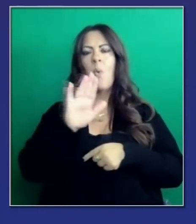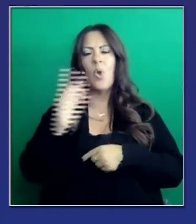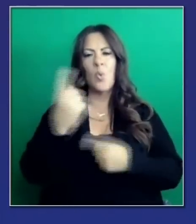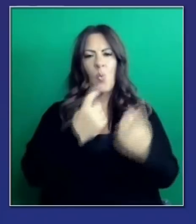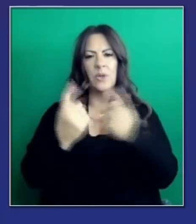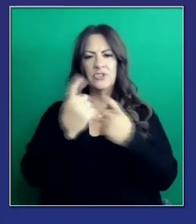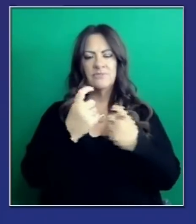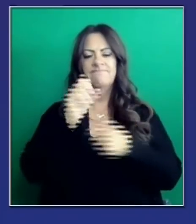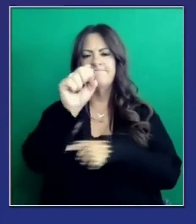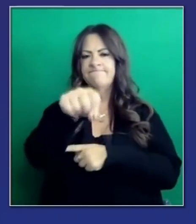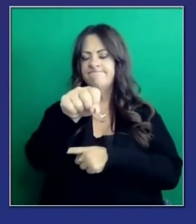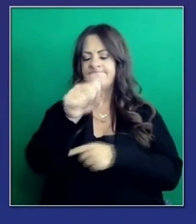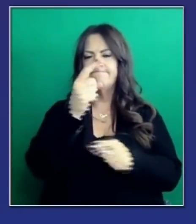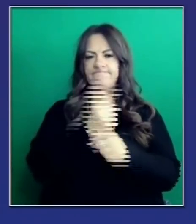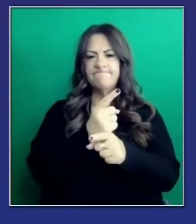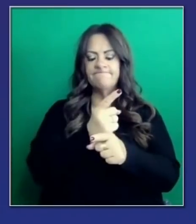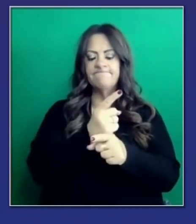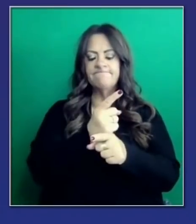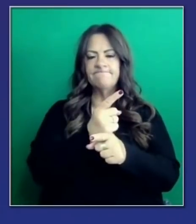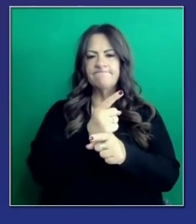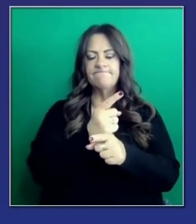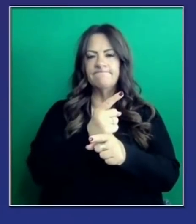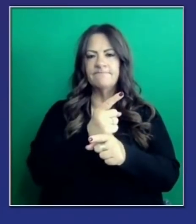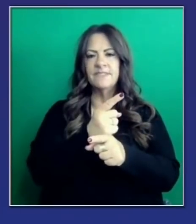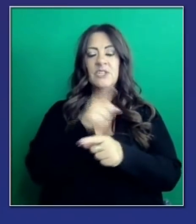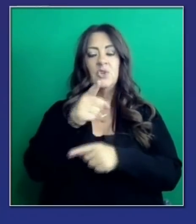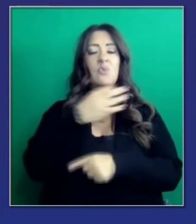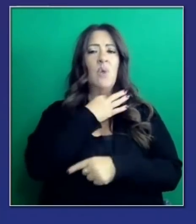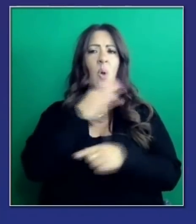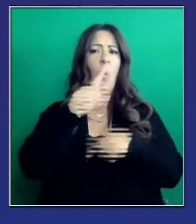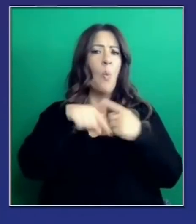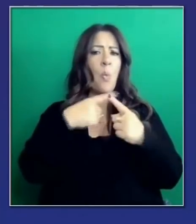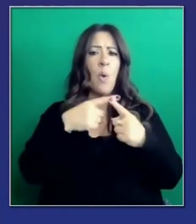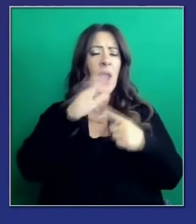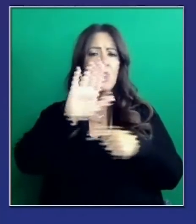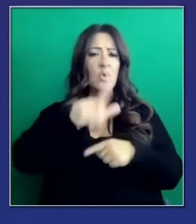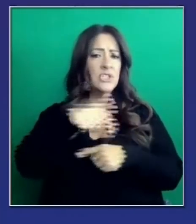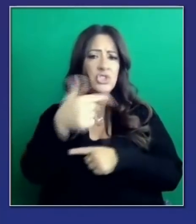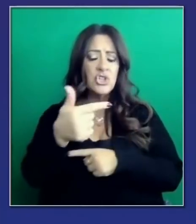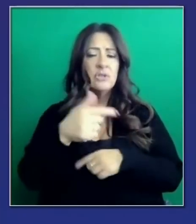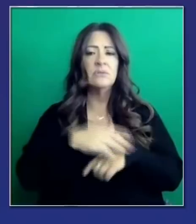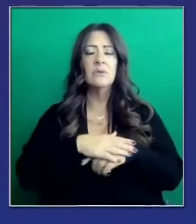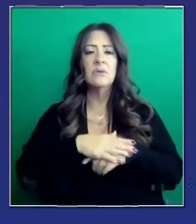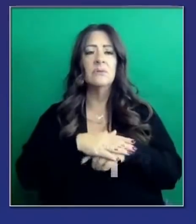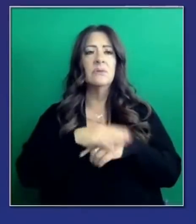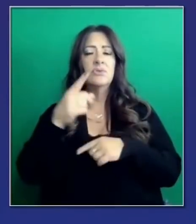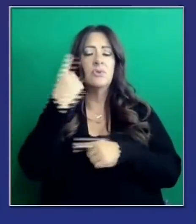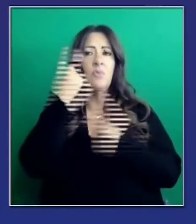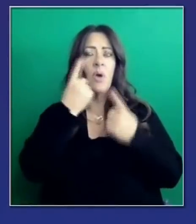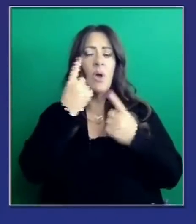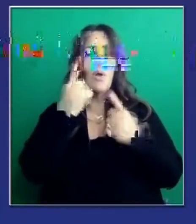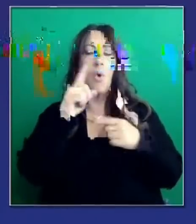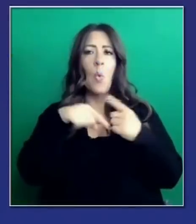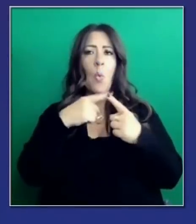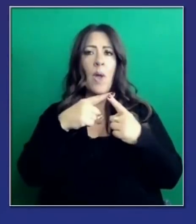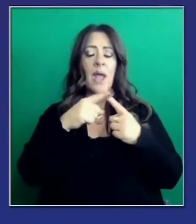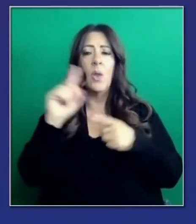MY INBOX ARE MOST CONCERNED ABOUT, WHEN IS IT MY TURN? WHEN IS MY NUMBER UP? I'VE GOT A SISTER. I'VE GOT A BROTHER. I'VE GOT A PRE-EXISTING CONDITION. I'M NOT 65. I AM 64. ALL OF THESE QUESTIONS ARE